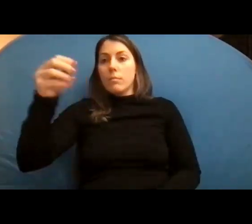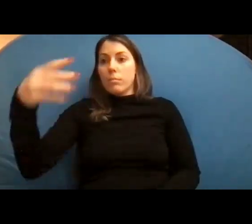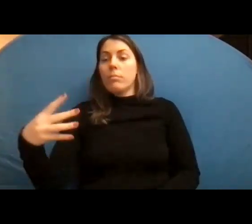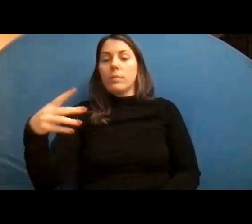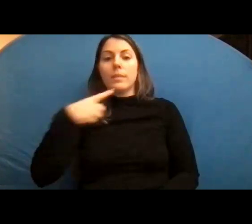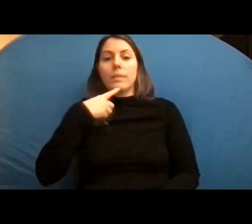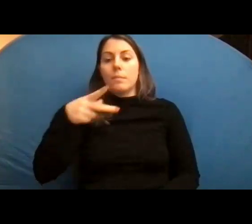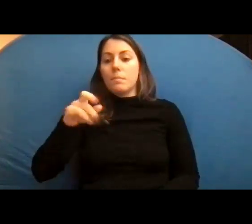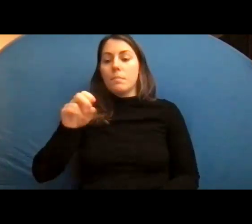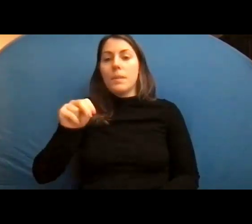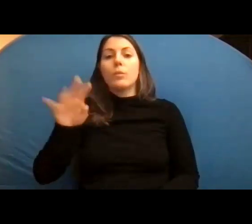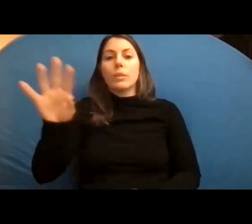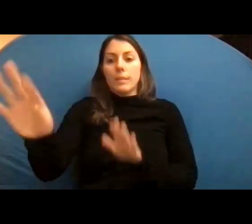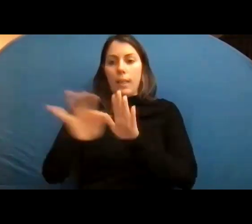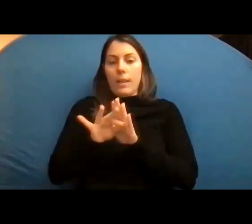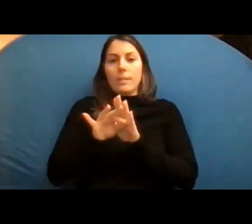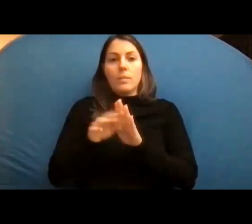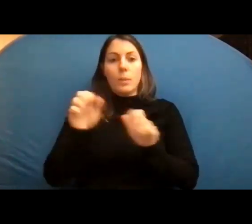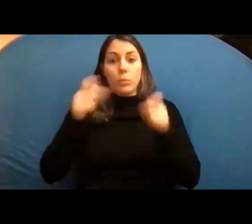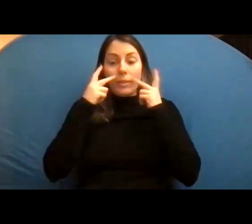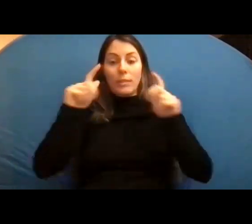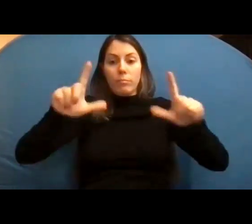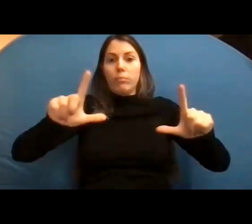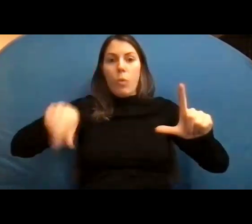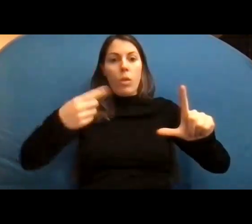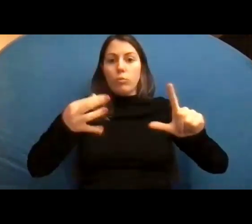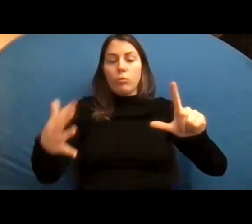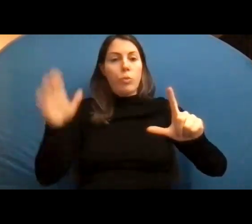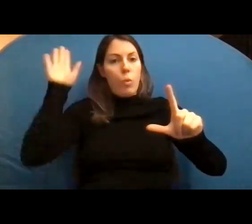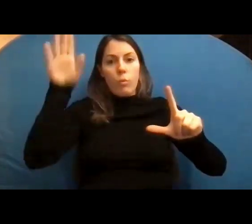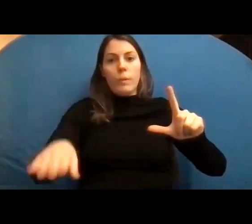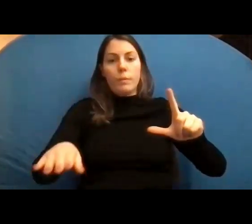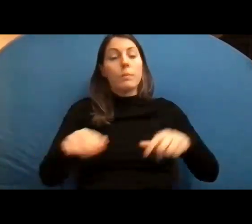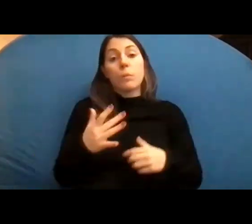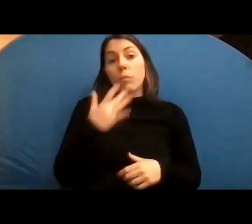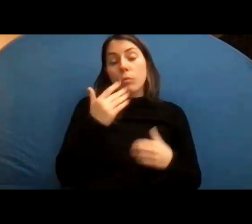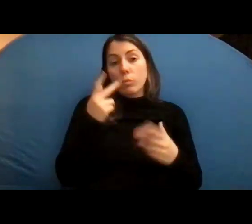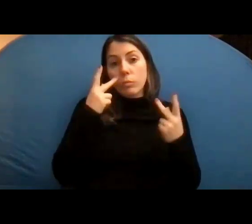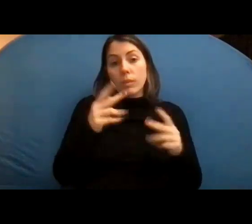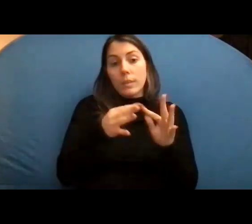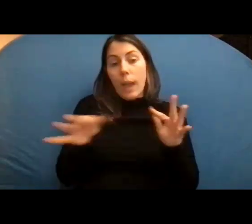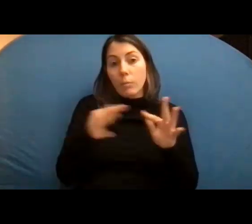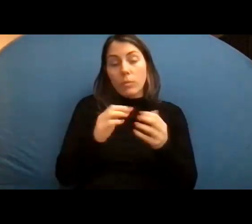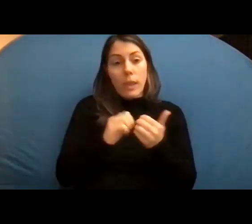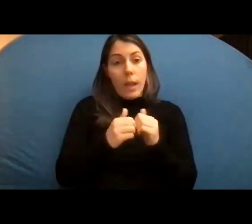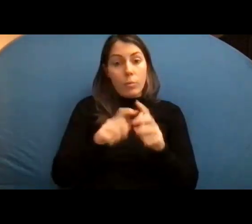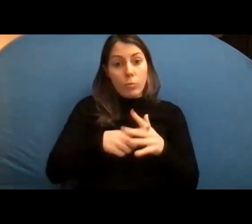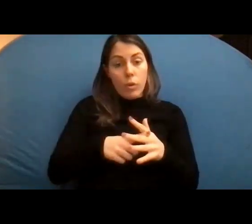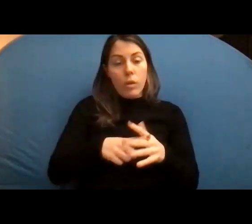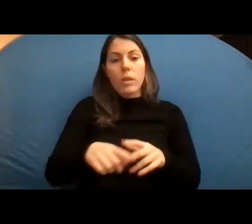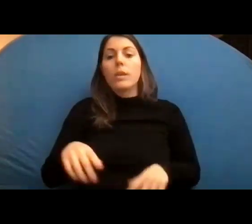of the interpreter's video and All right. So as we were talking about spotlighting your interpreters, and if you click on the three dots in the upper right corner of the interpreter's video and All right. So as we were talking about spotlighting your interpreters,